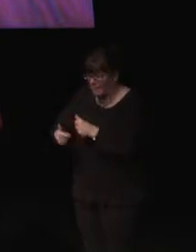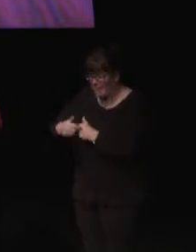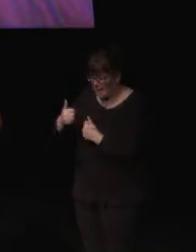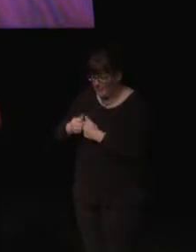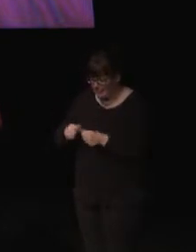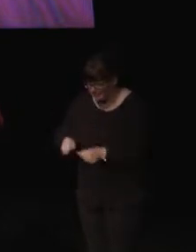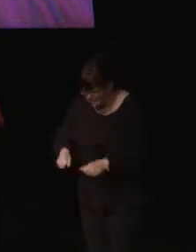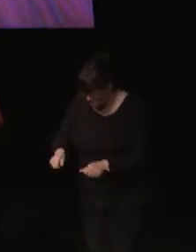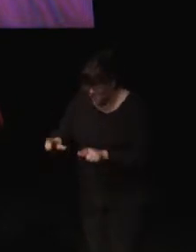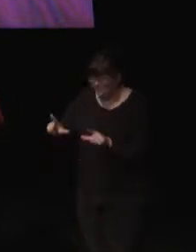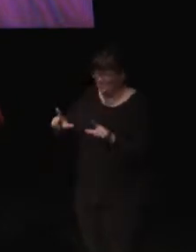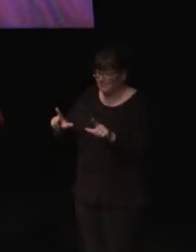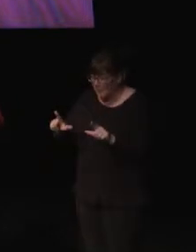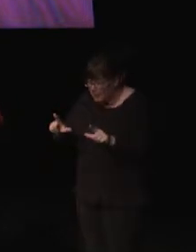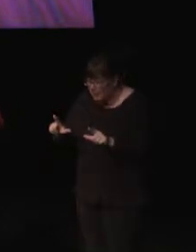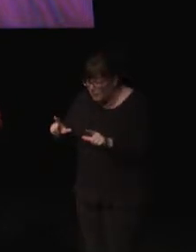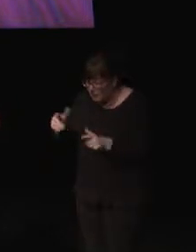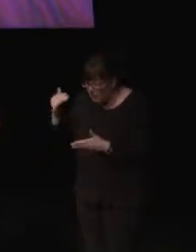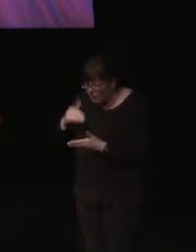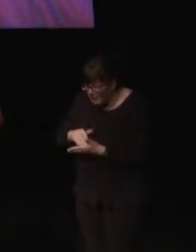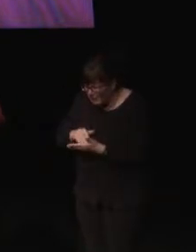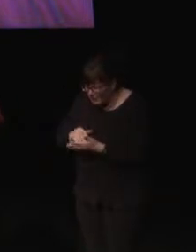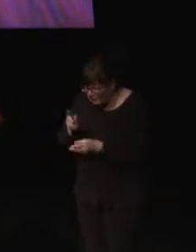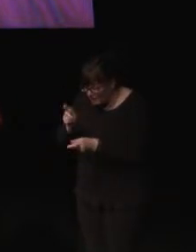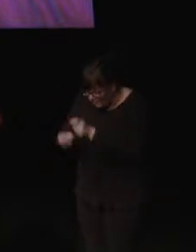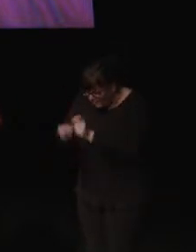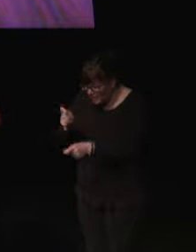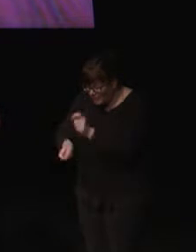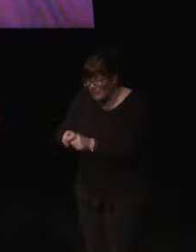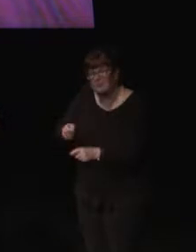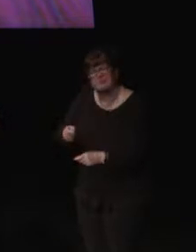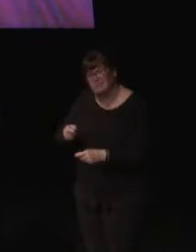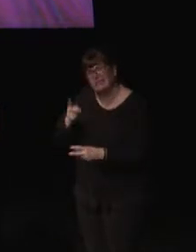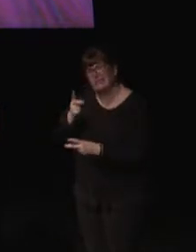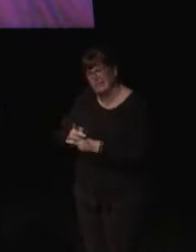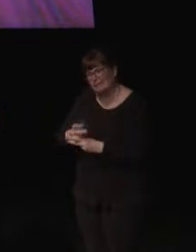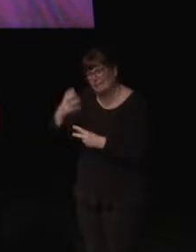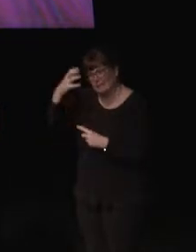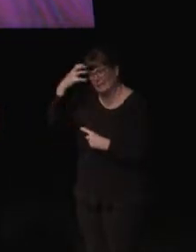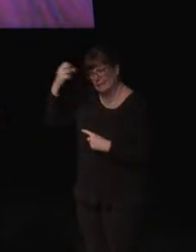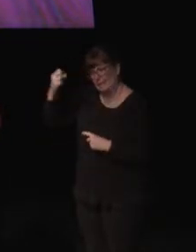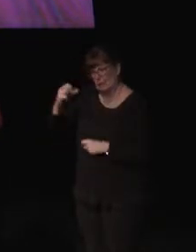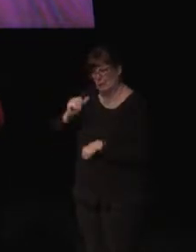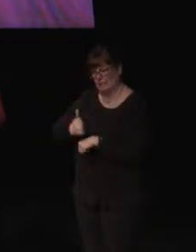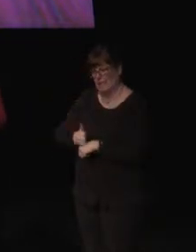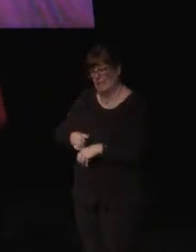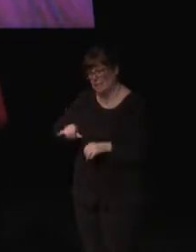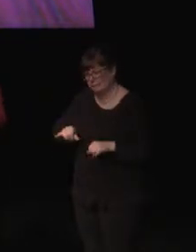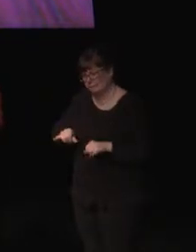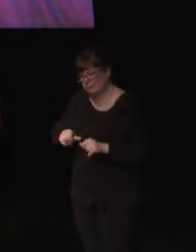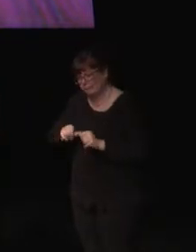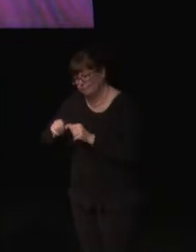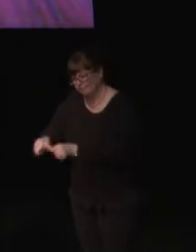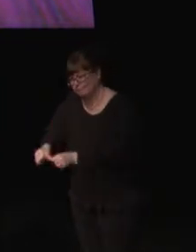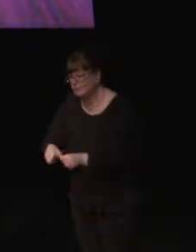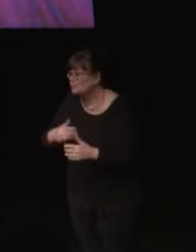don't ask the user to reenter these settings. Keep it persistent, potentially use card storage so if they're playing on different devices,